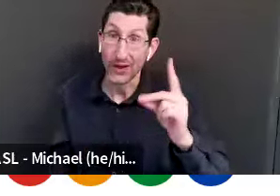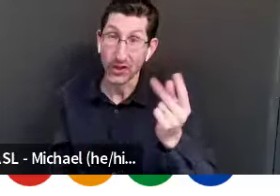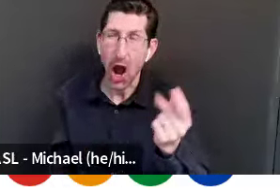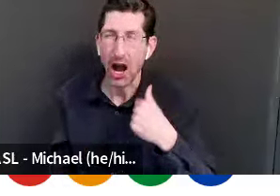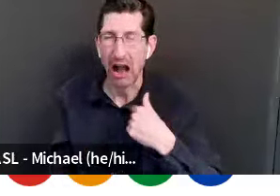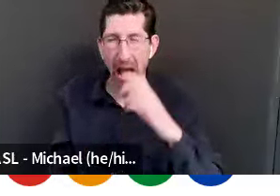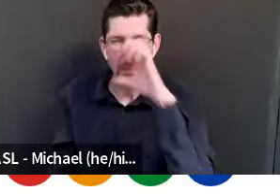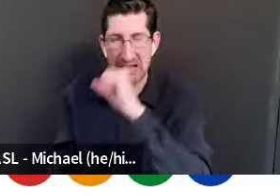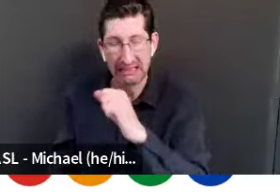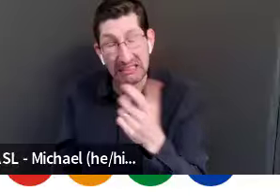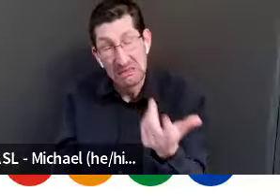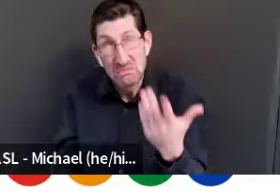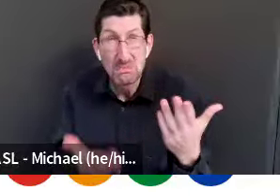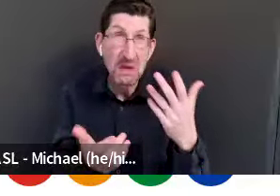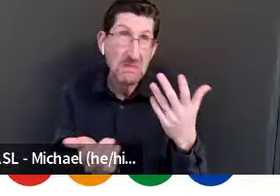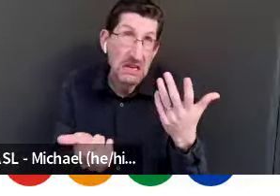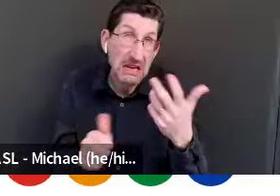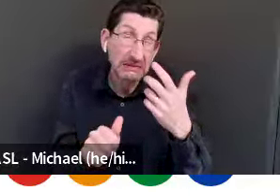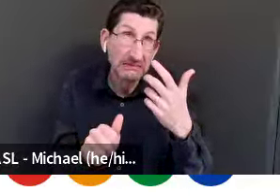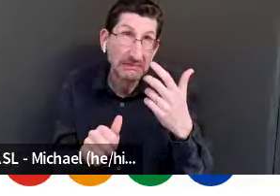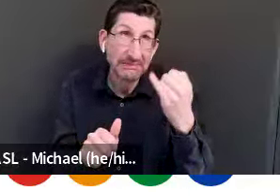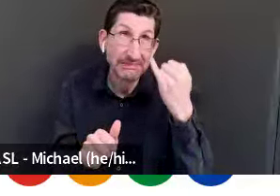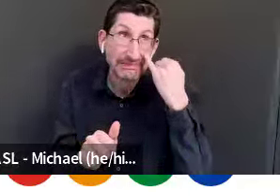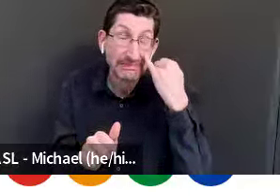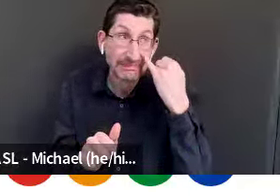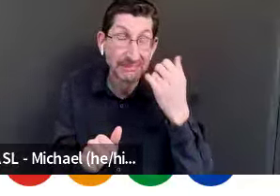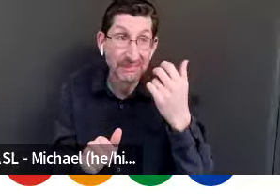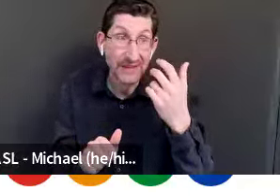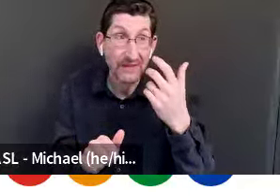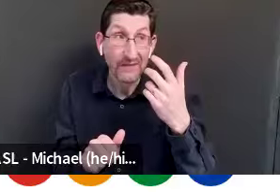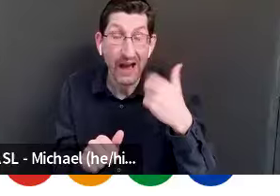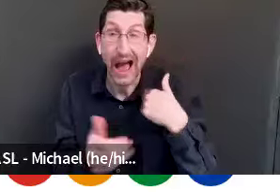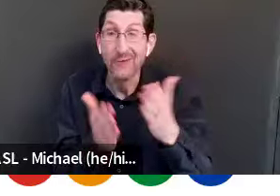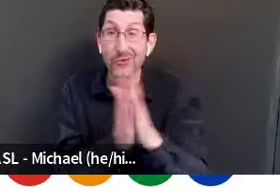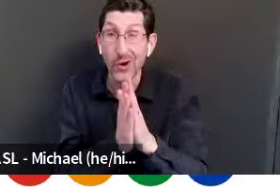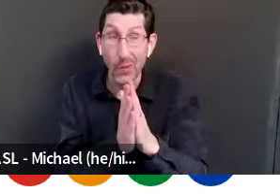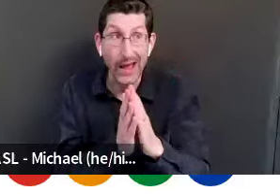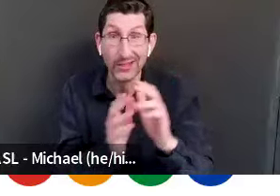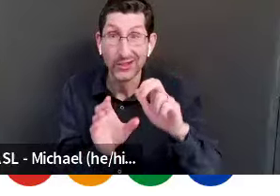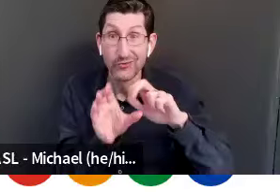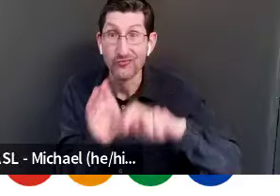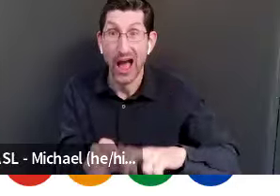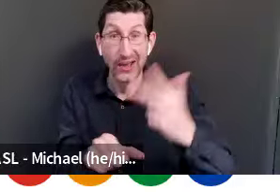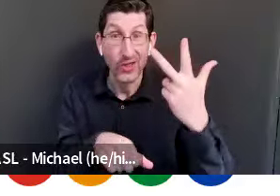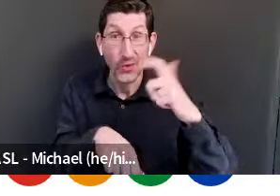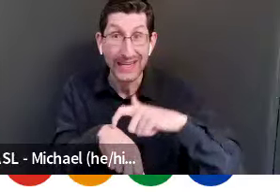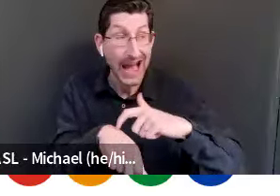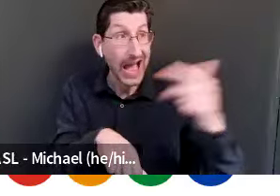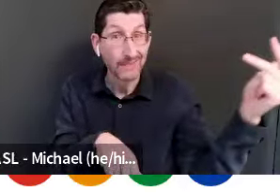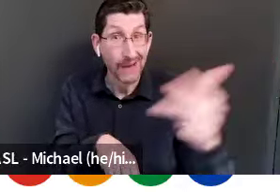IF ANYBODY ON HERE USES A SERVICE DOG, I'M SURE THEY CAN LIKELY RELATE. PROBABLY ONE OUT OF EVERY THREE